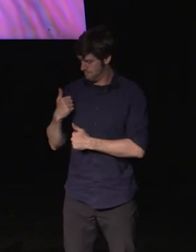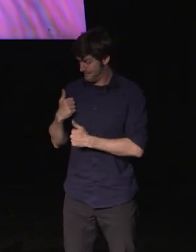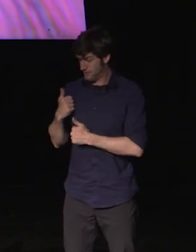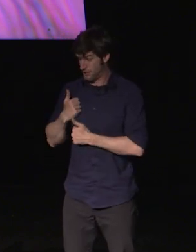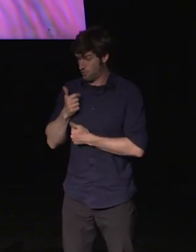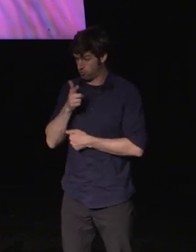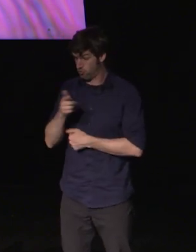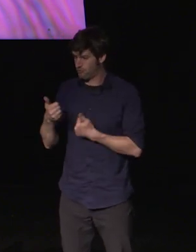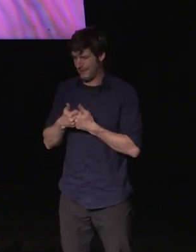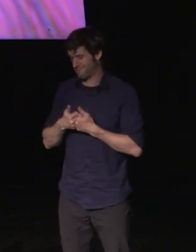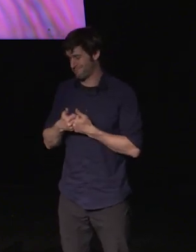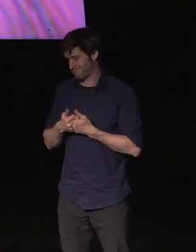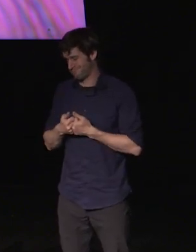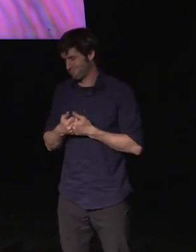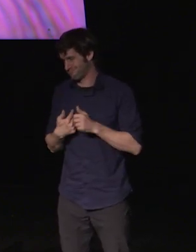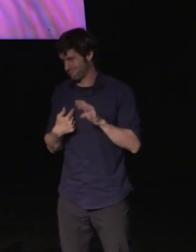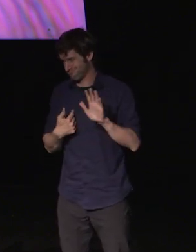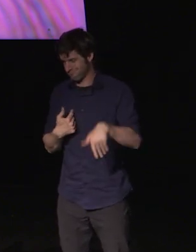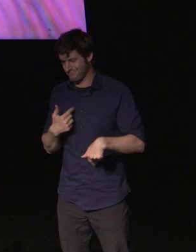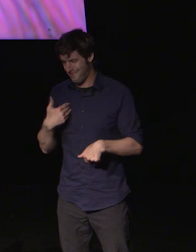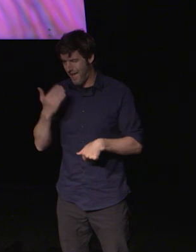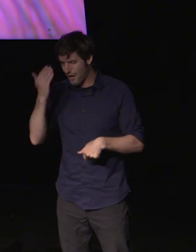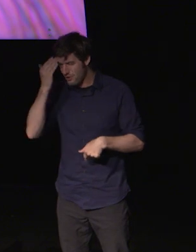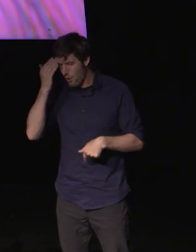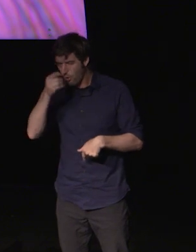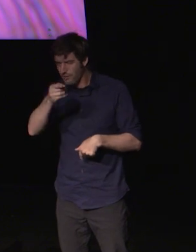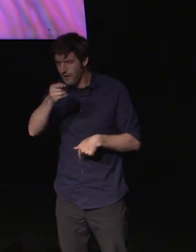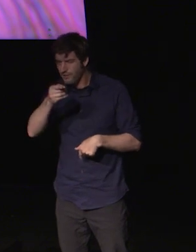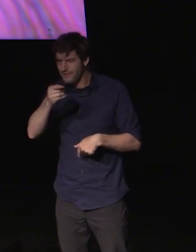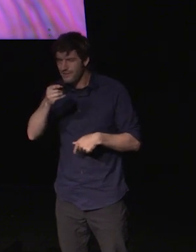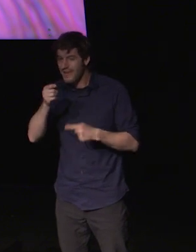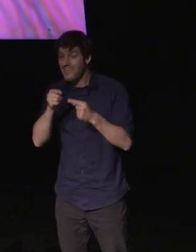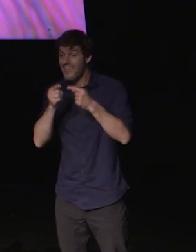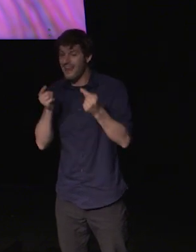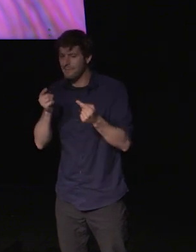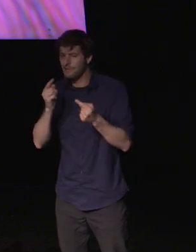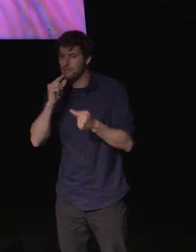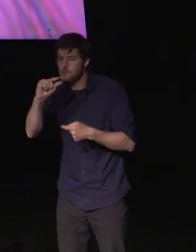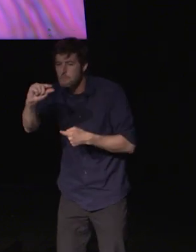just because I know they're purposely, you know, the enemies are purposely meant to blend in that kind of a thing.